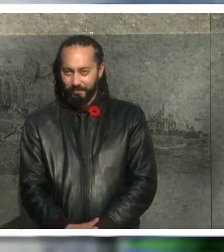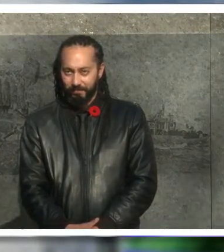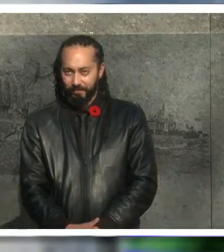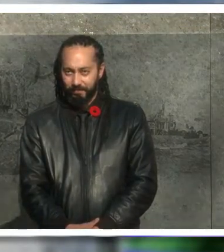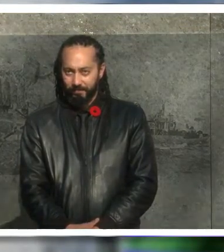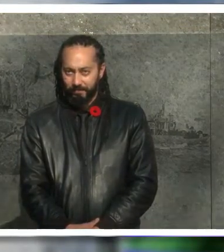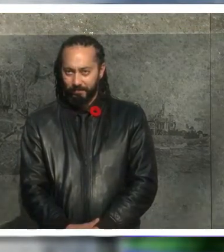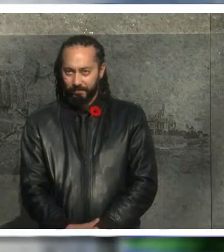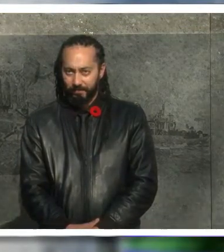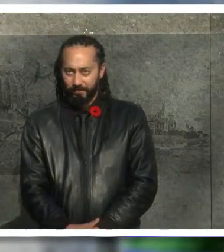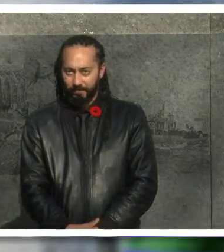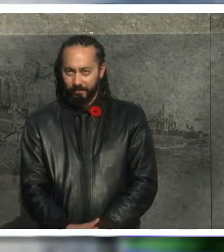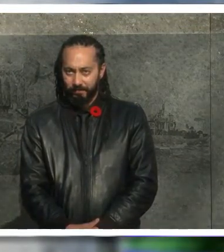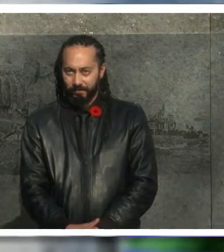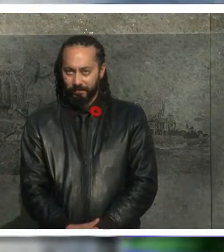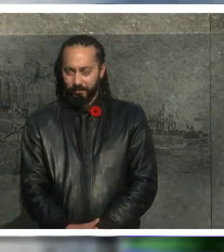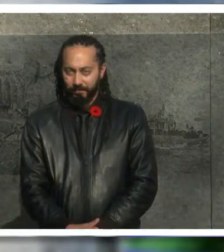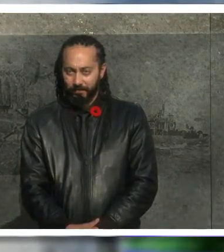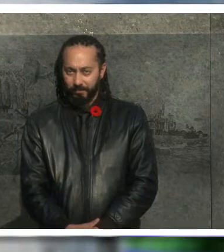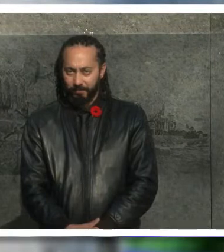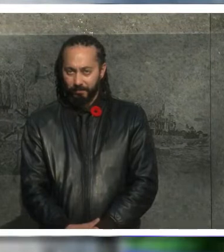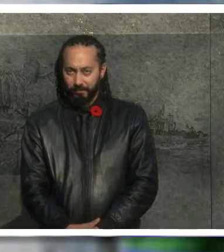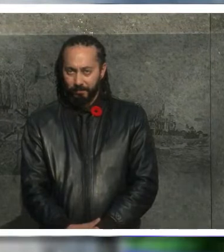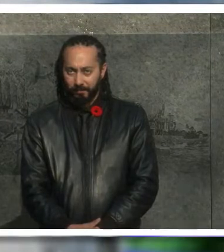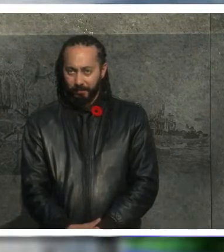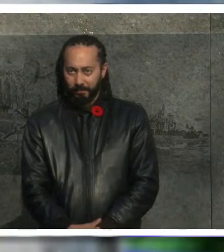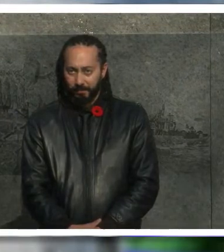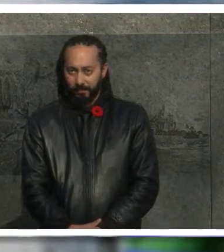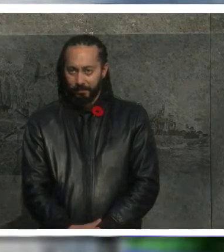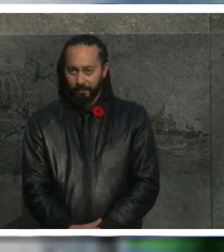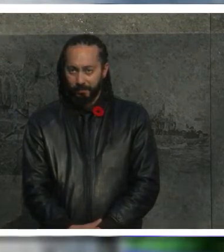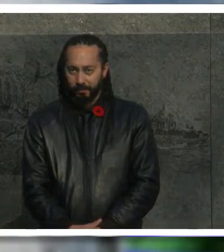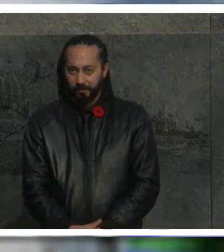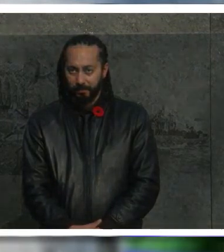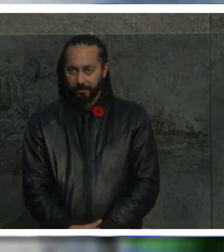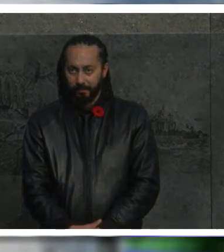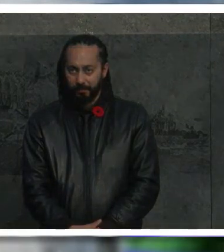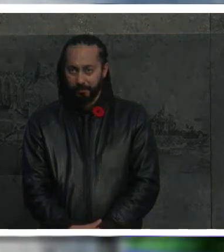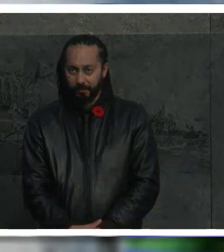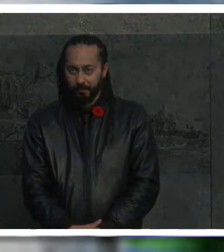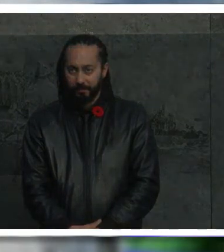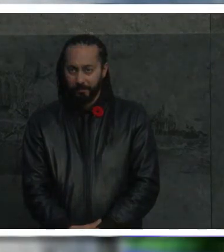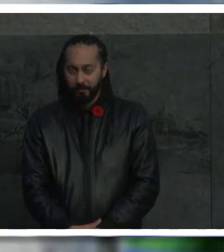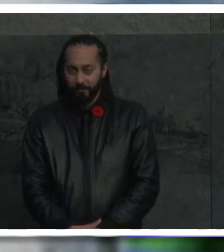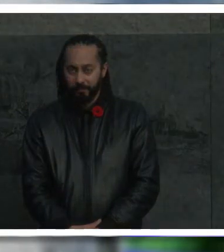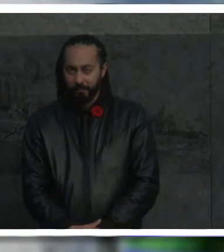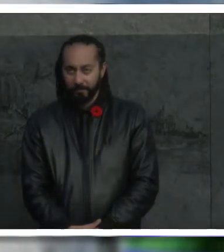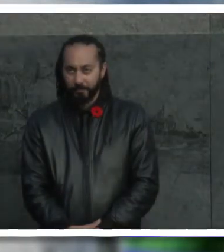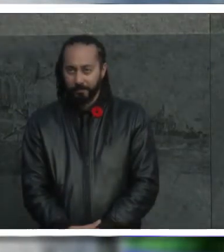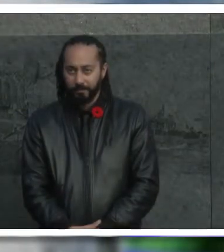in Flanders Fields. (Speaks French)